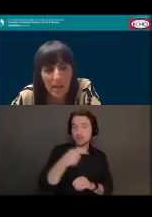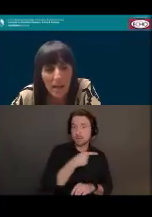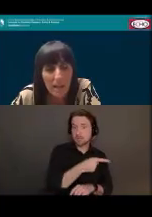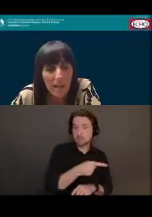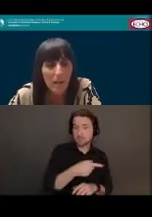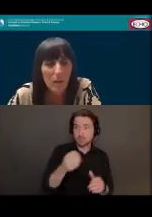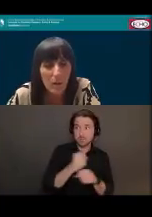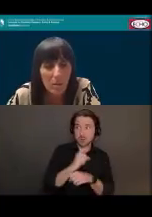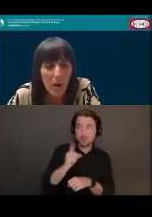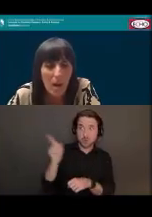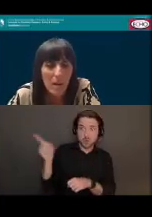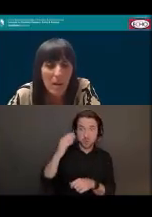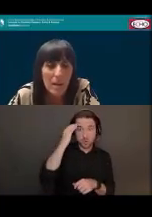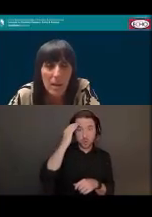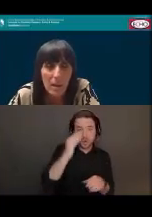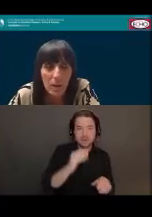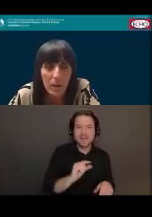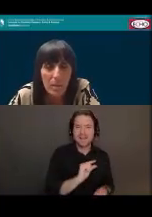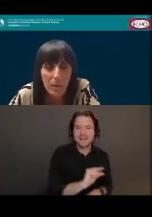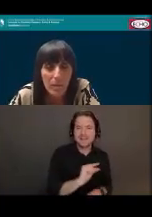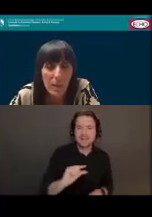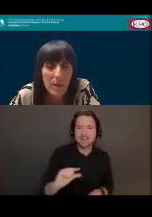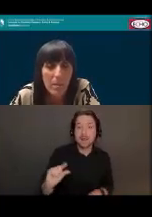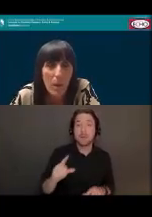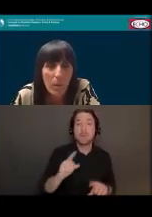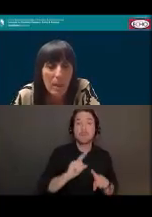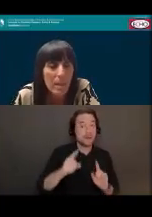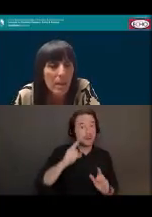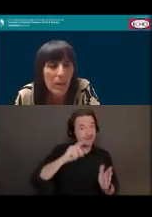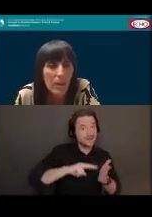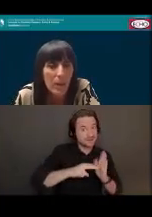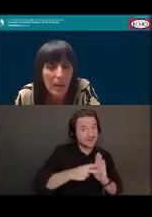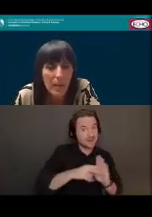that those small, intentional movement moments throughout the